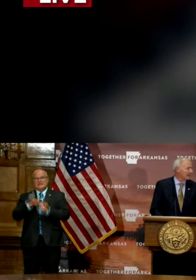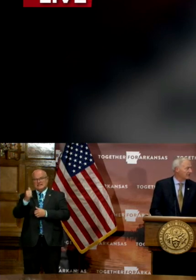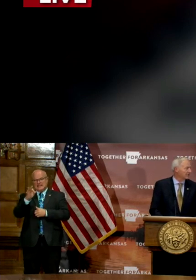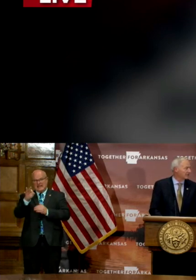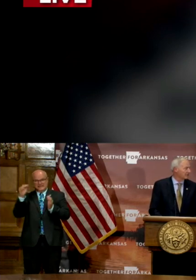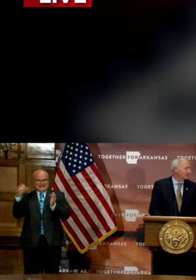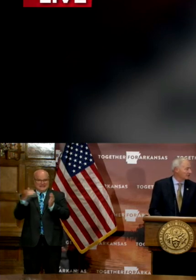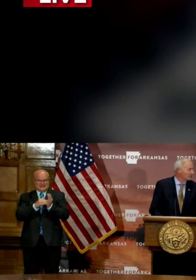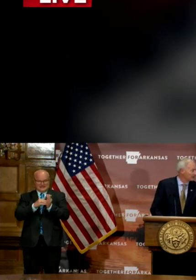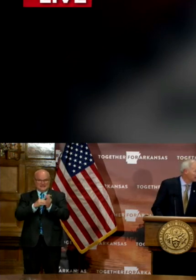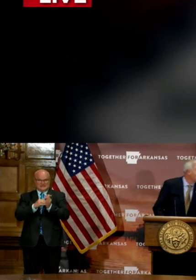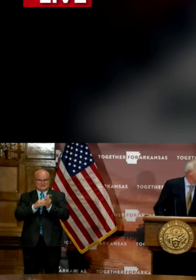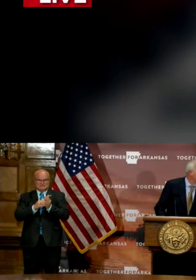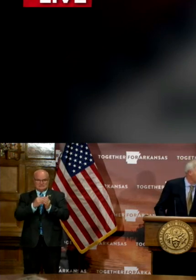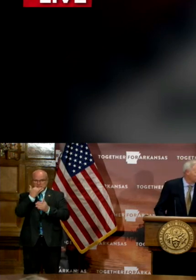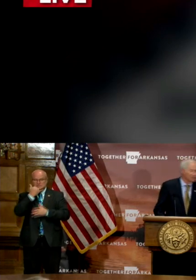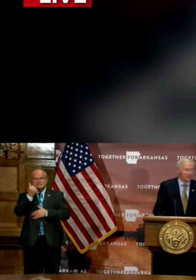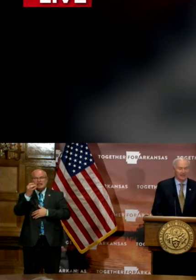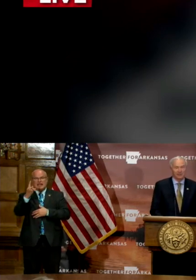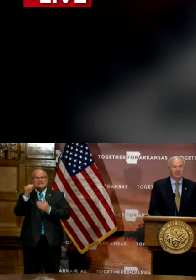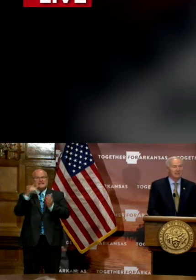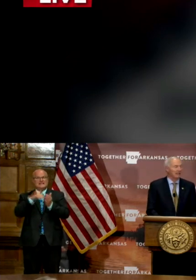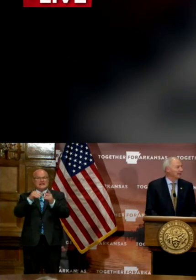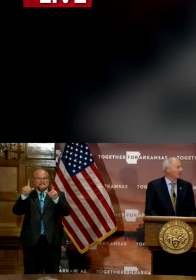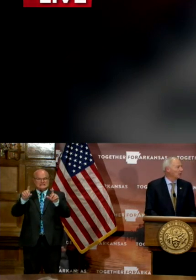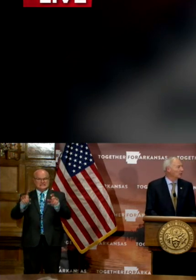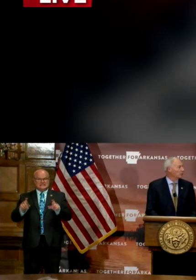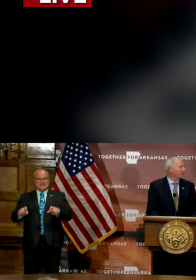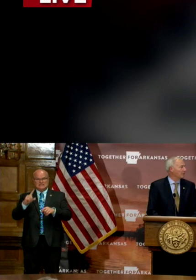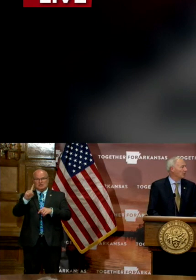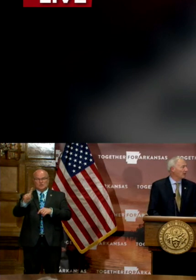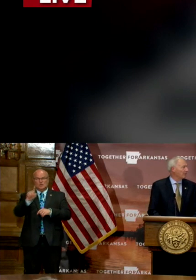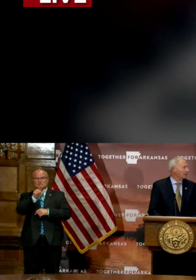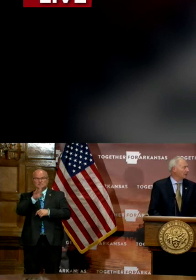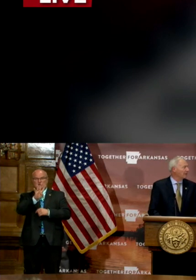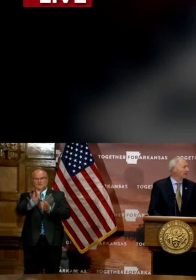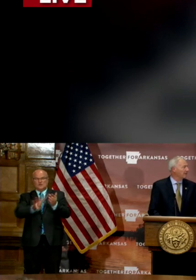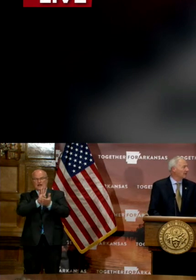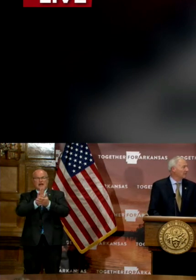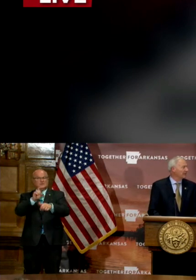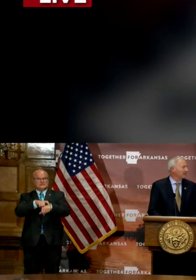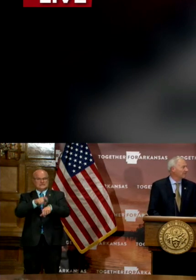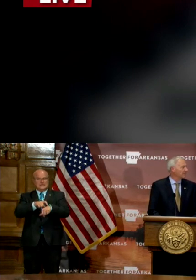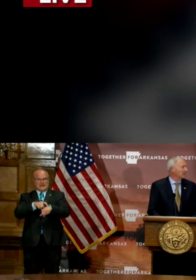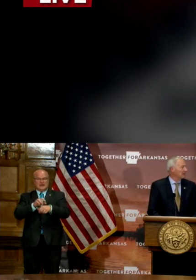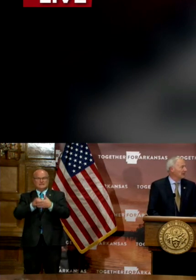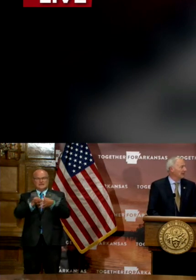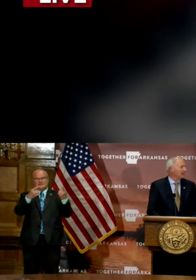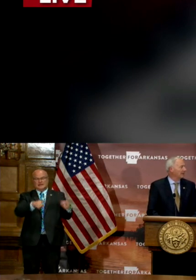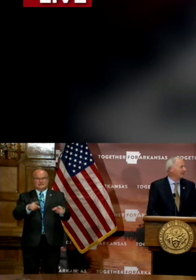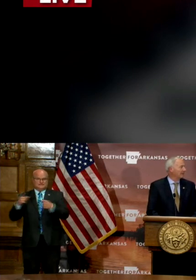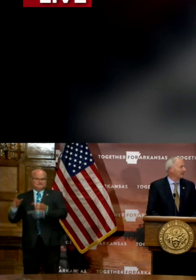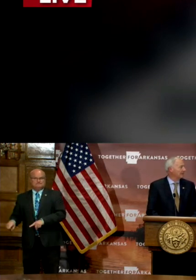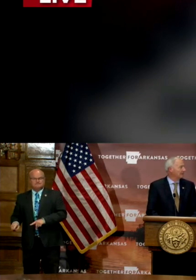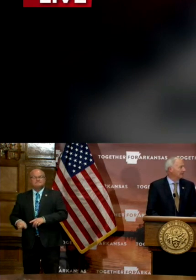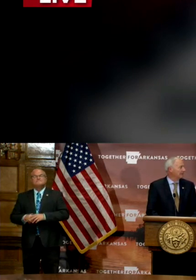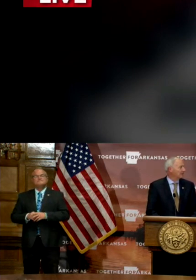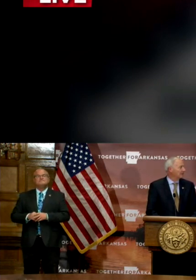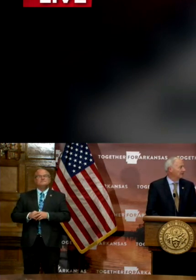SO TESTING AT A RECORD AMOUNT. THAT'S A TOTAL OF OVER 19,--